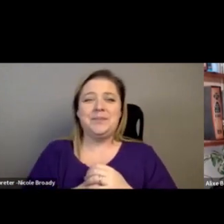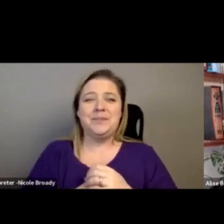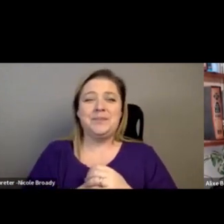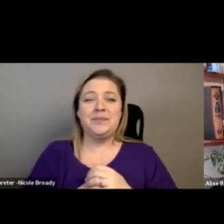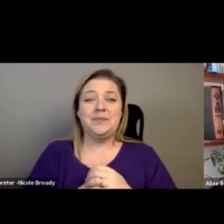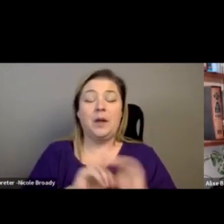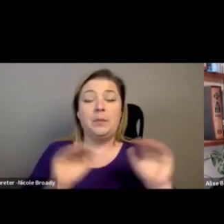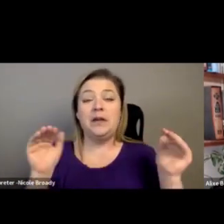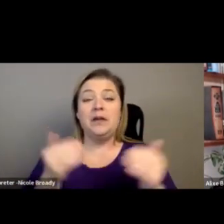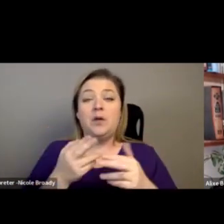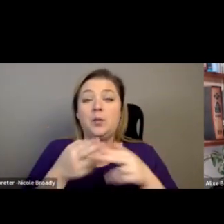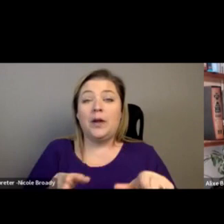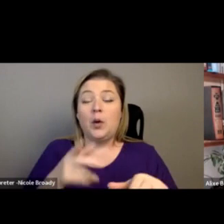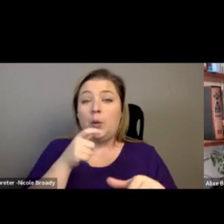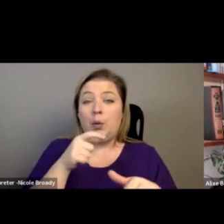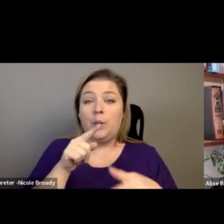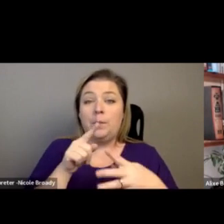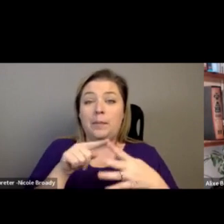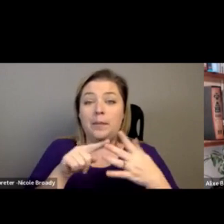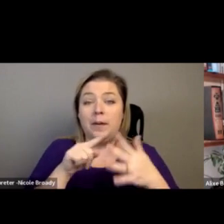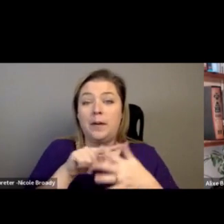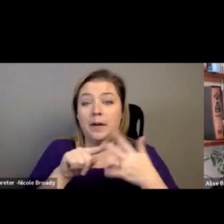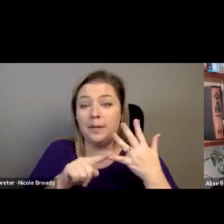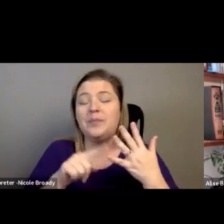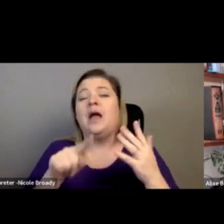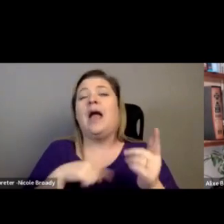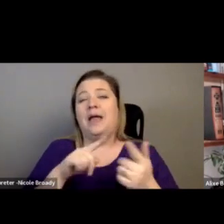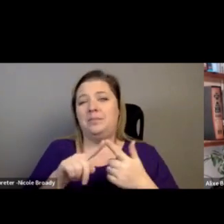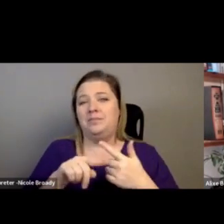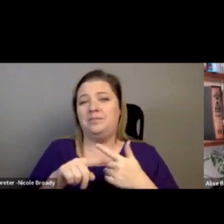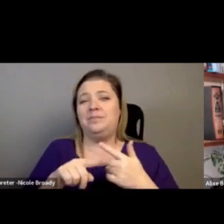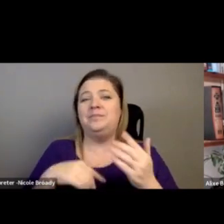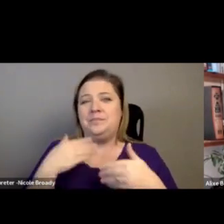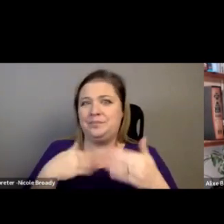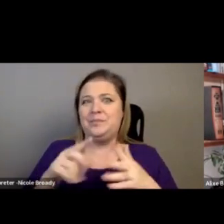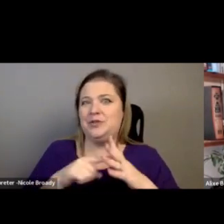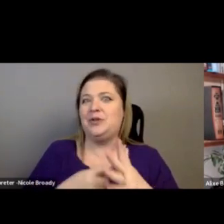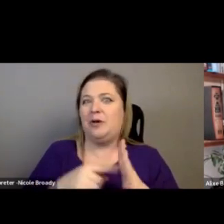introduce briefly our speakers and so that we can move through and get into actual session. So